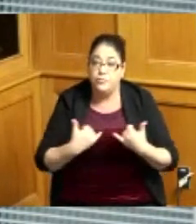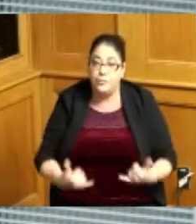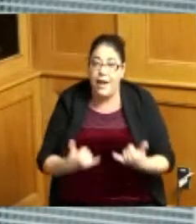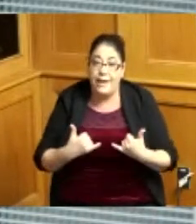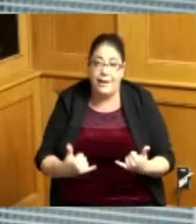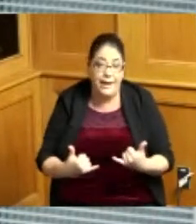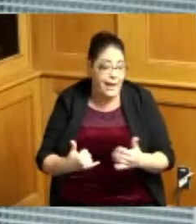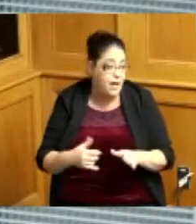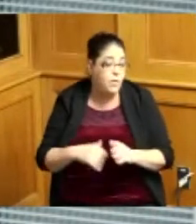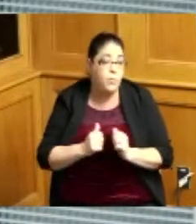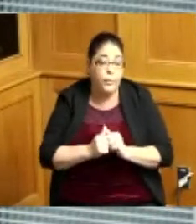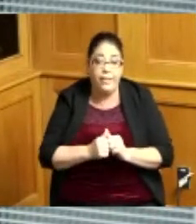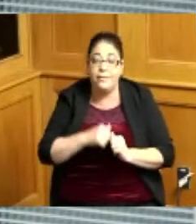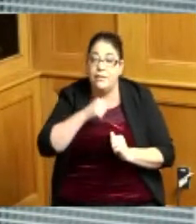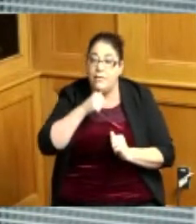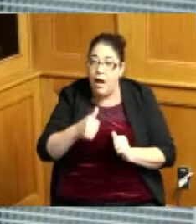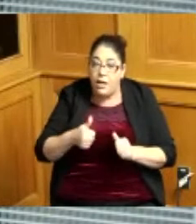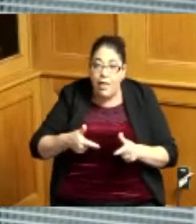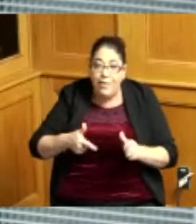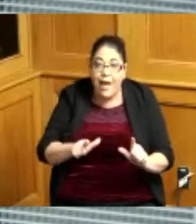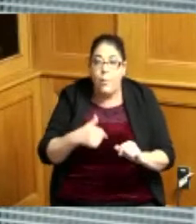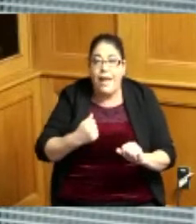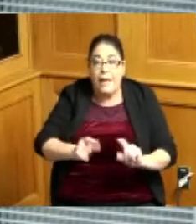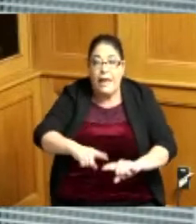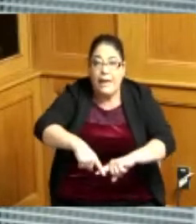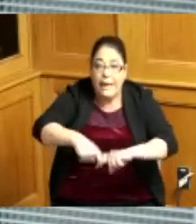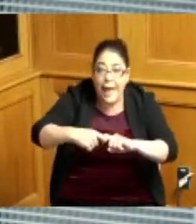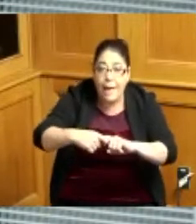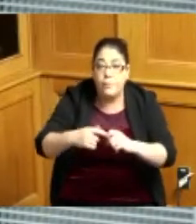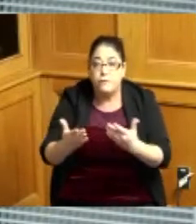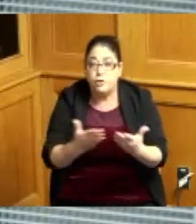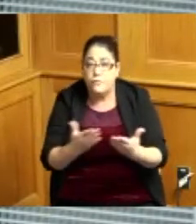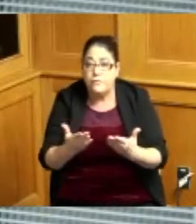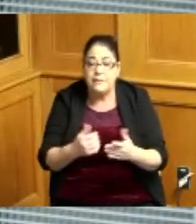but again some of that is going to be based on how quickly the federal government can get us the